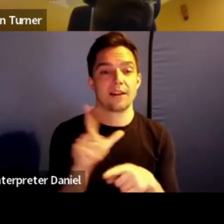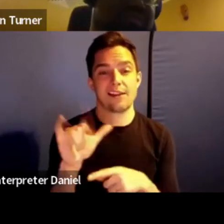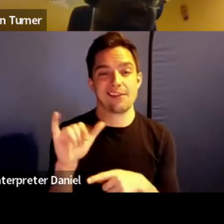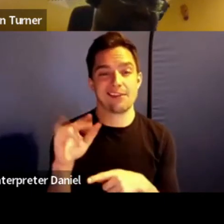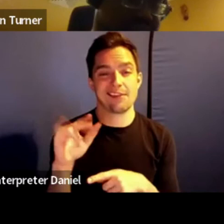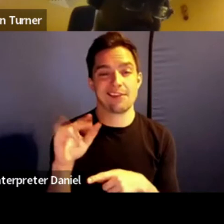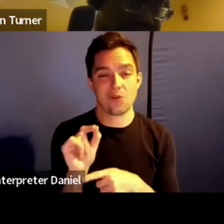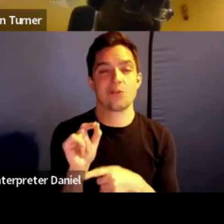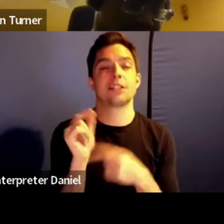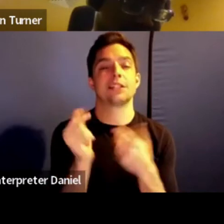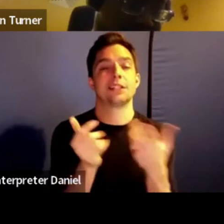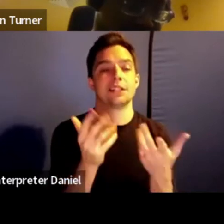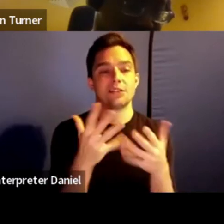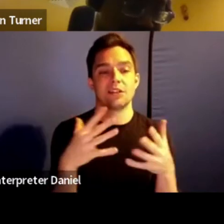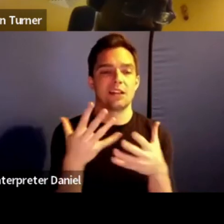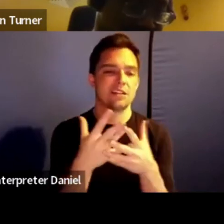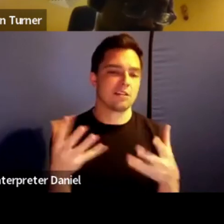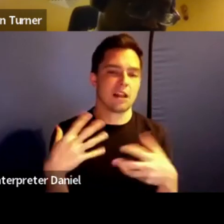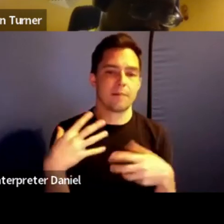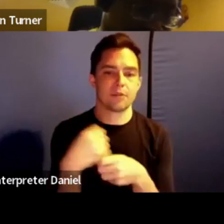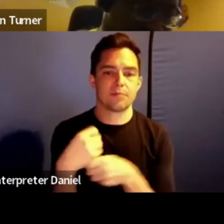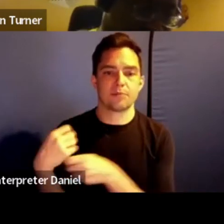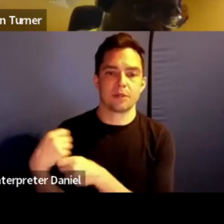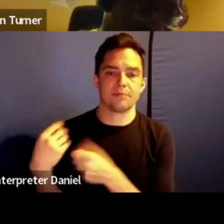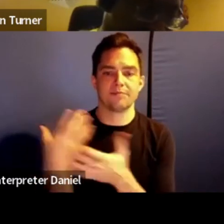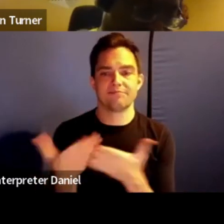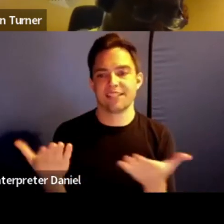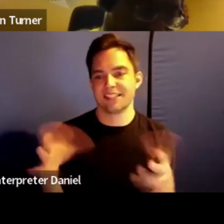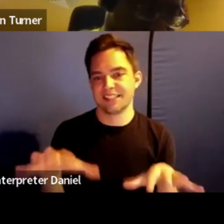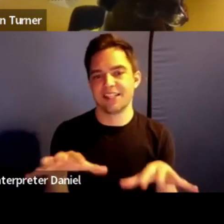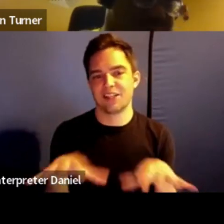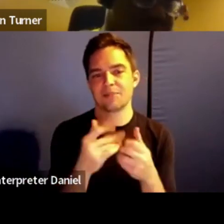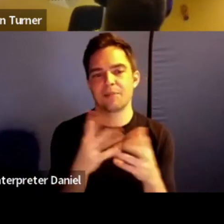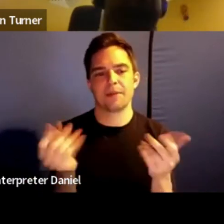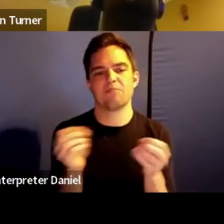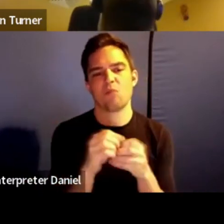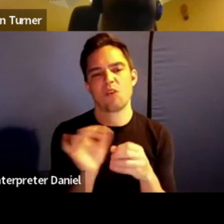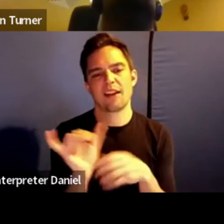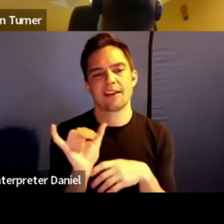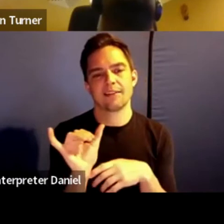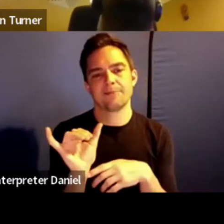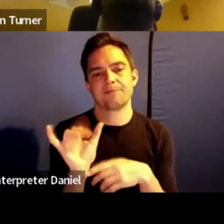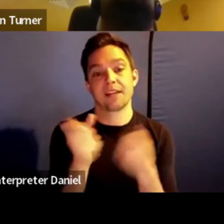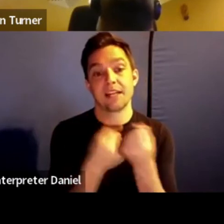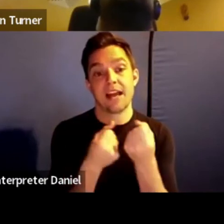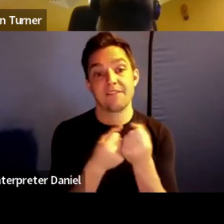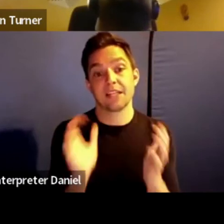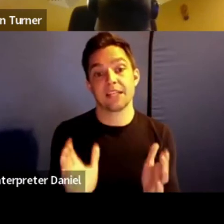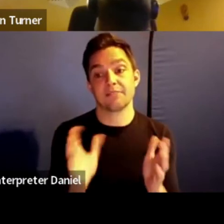all sorts of abbreviations and lingo here, you know, right. So just maybe being more of a, an advocate in the role as just as